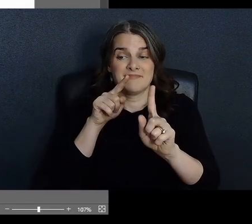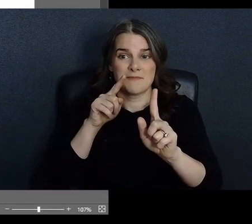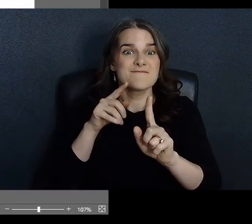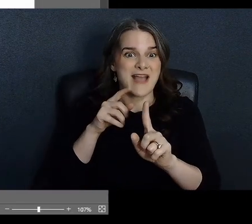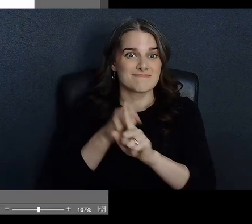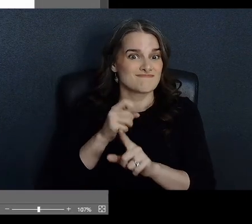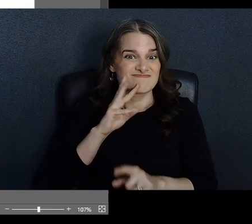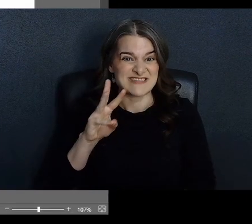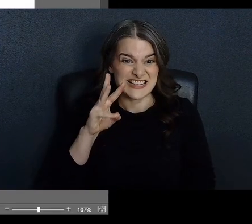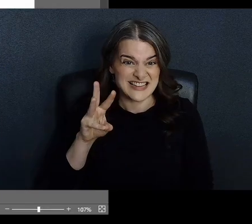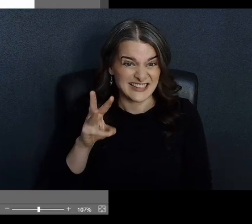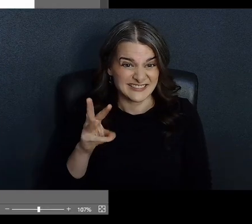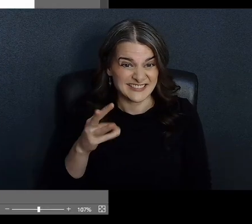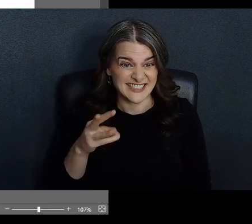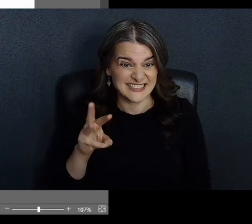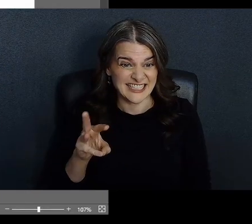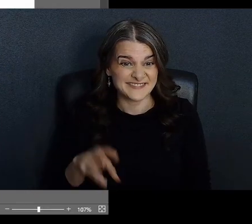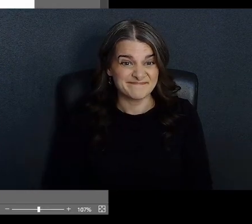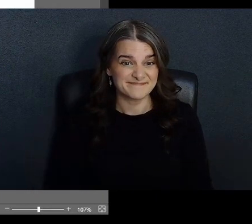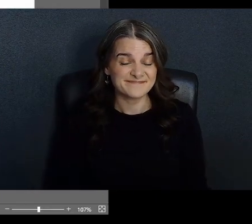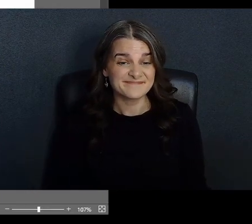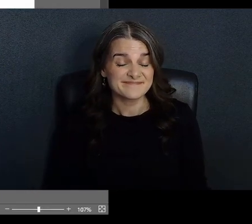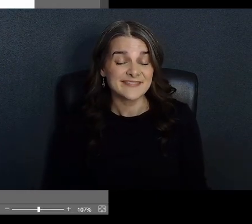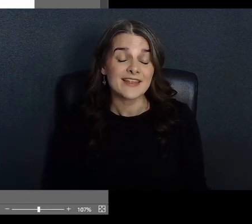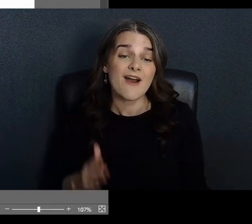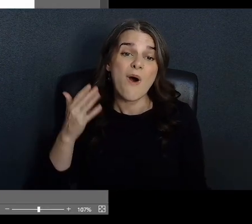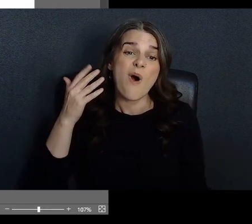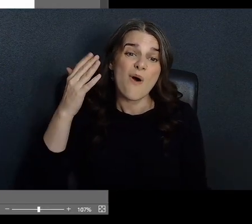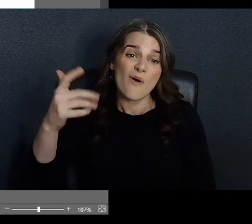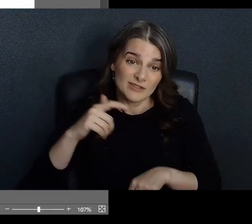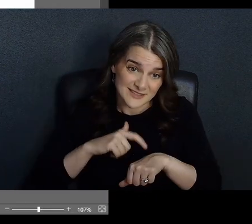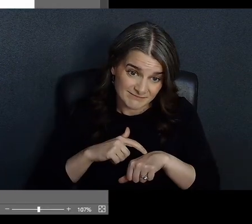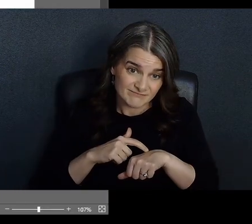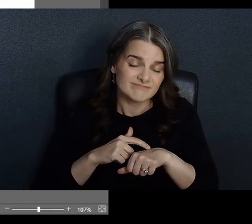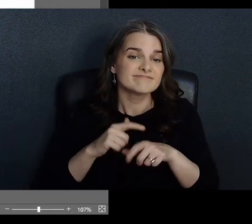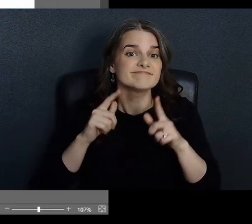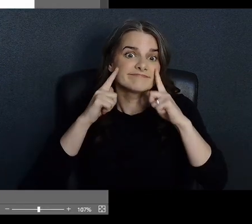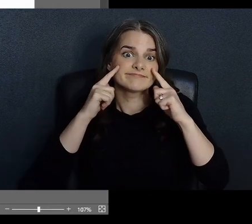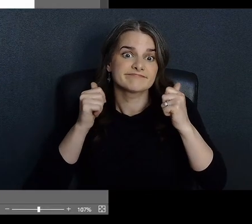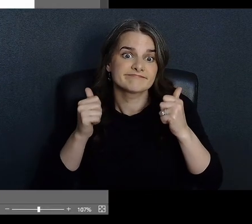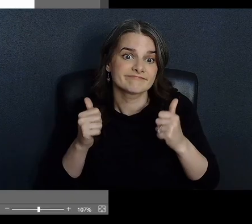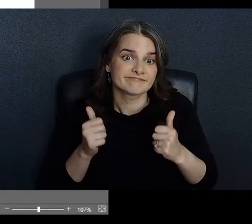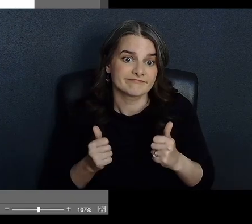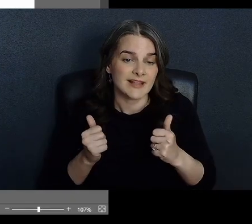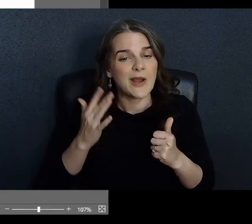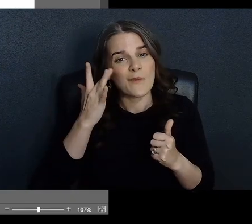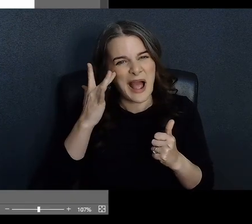And then over time, since it is a progressive loss due to a genetic retinal disorder called